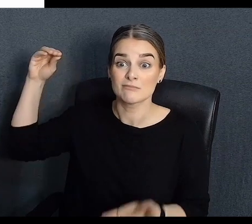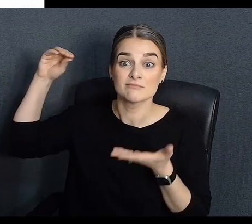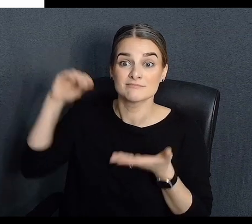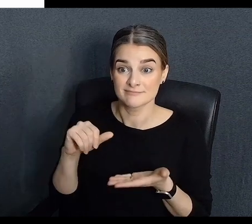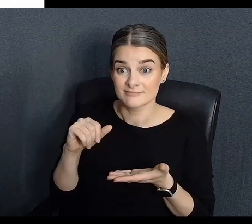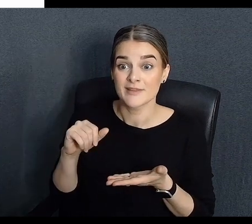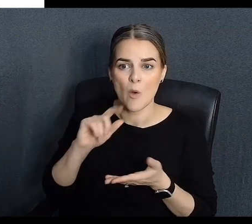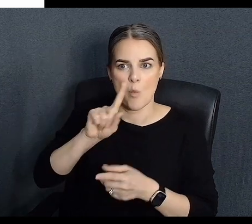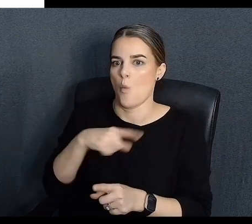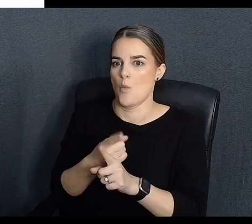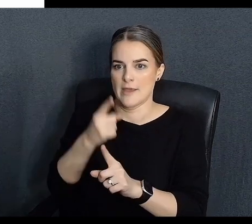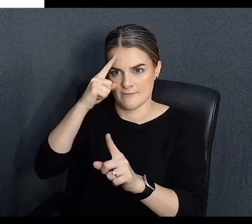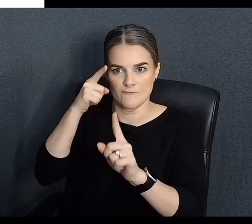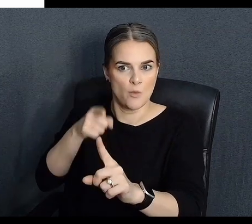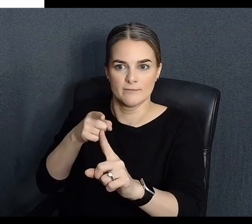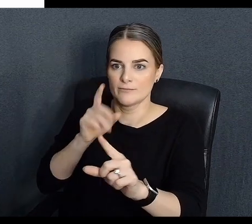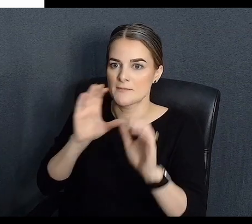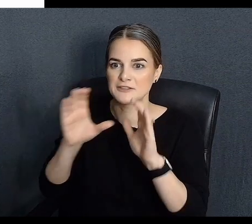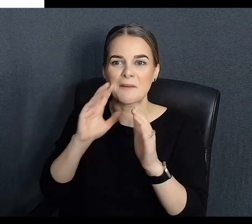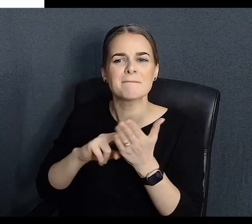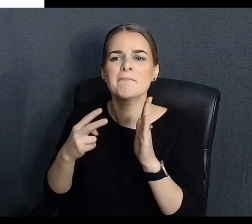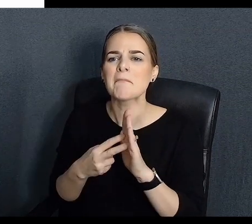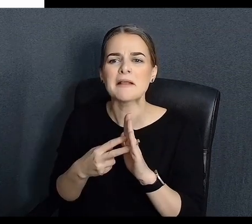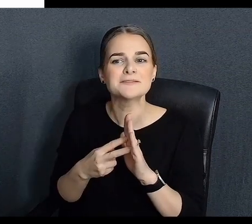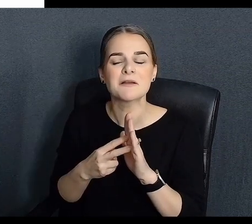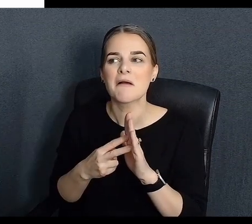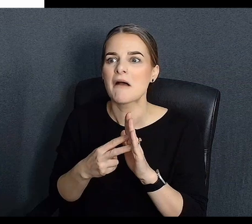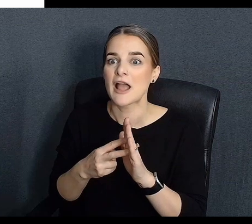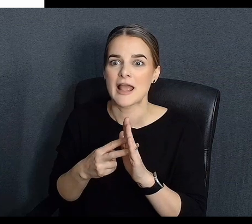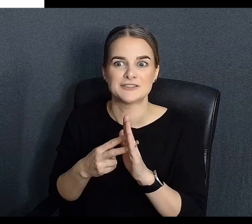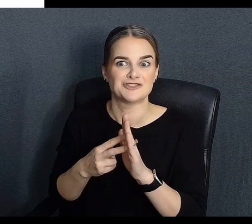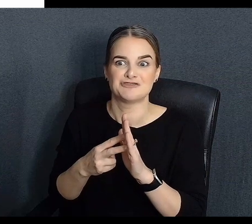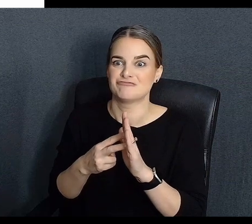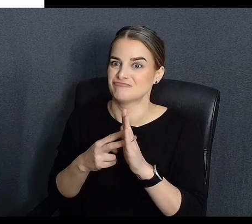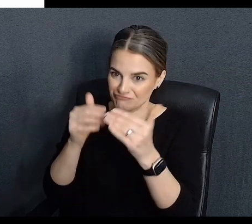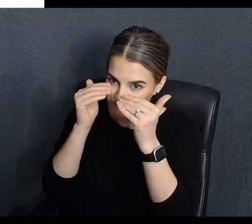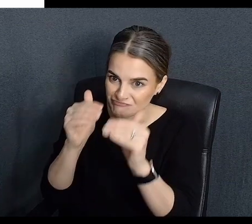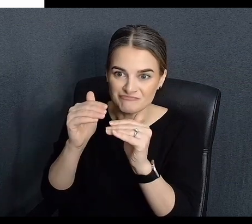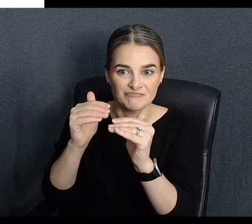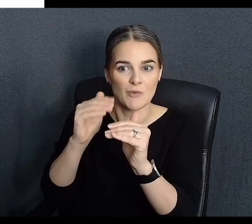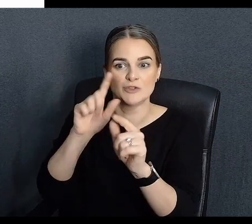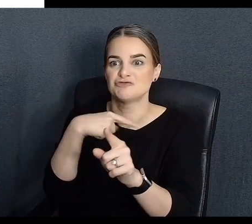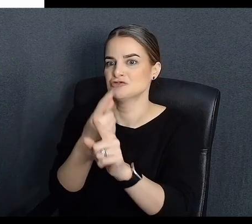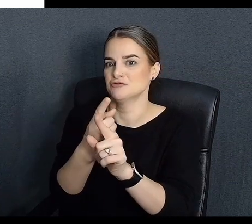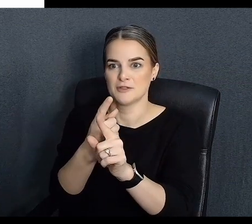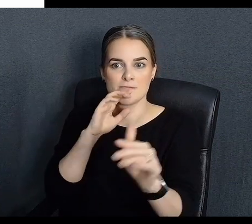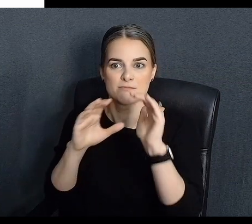That means that it's locked down to the communication software. If you look at the bottom of the screen,